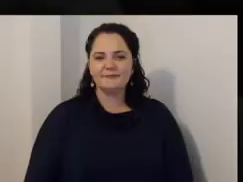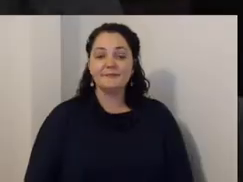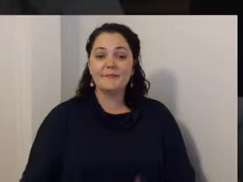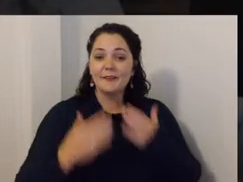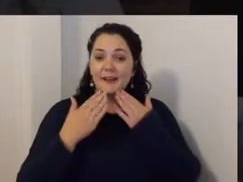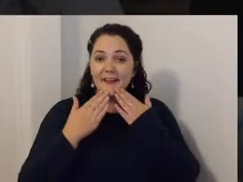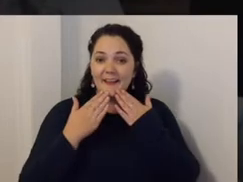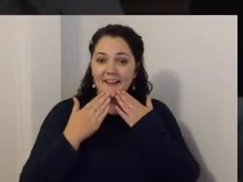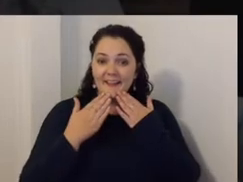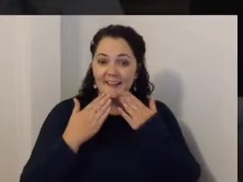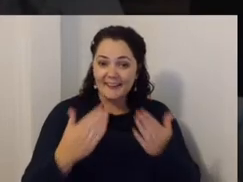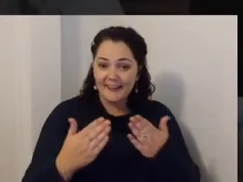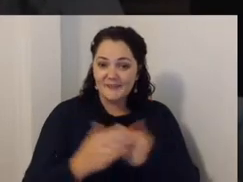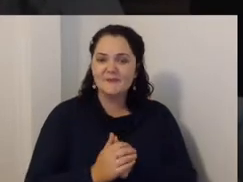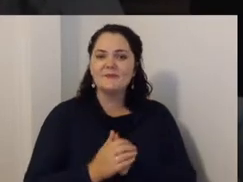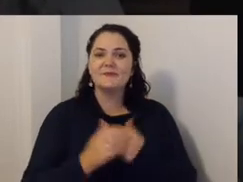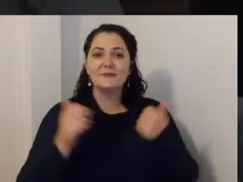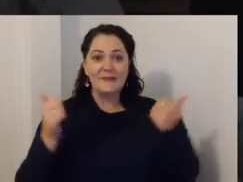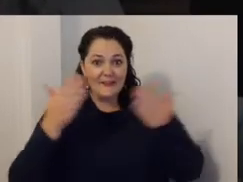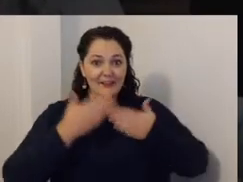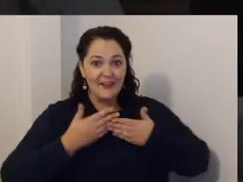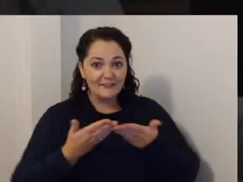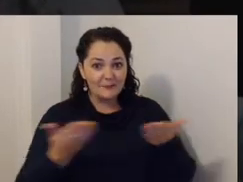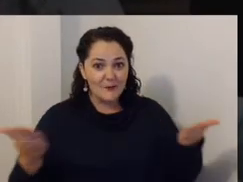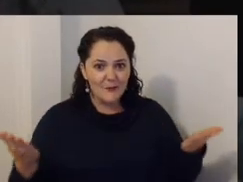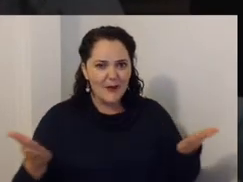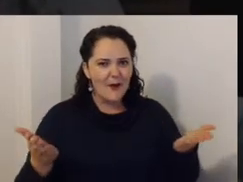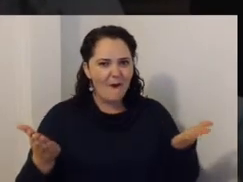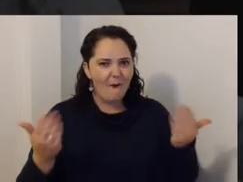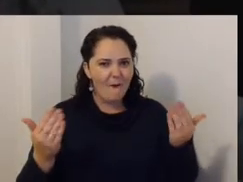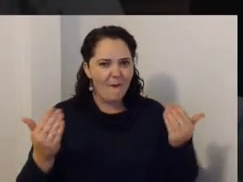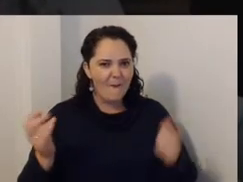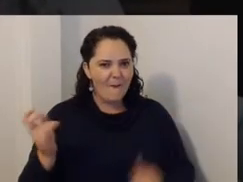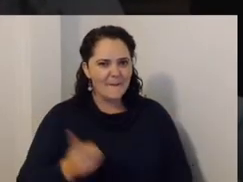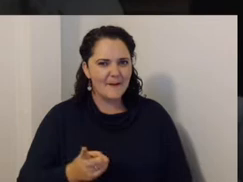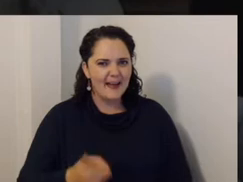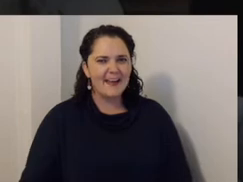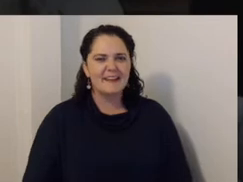Thank you so much Shannon and good evening and welcome back to my studio uh my name is Bill